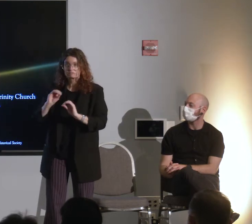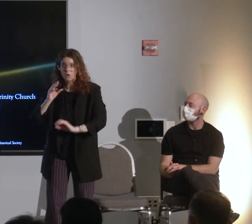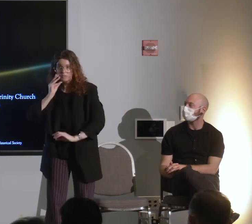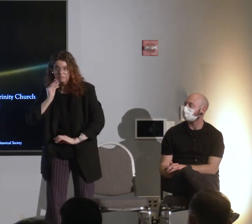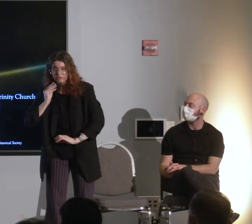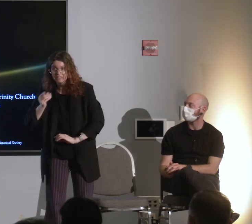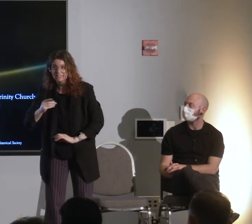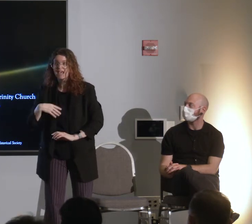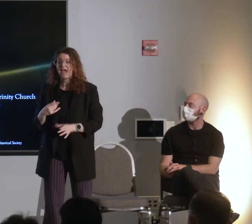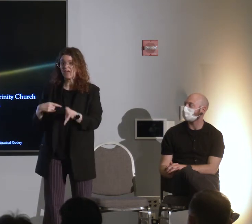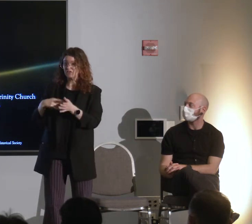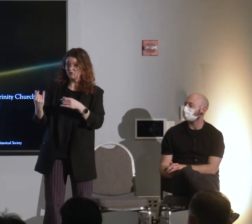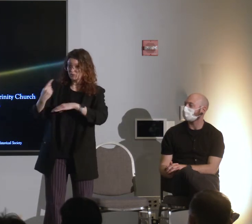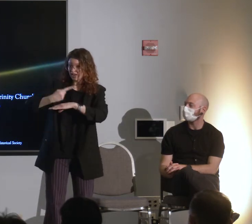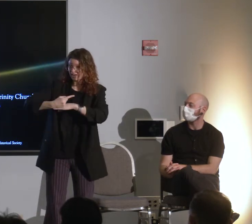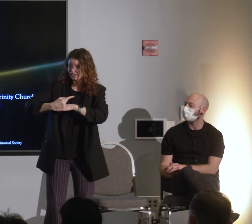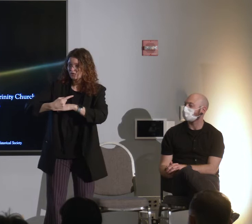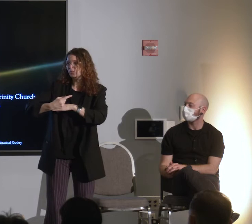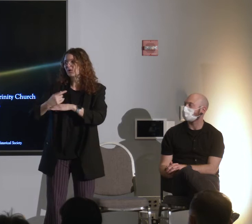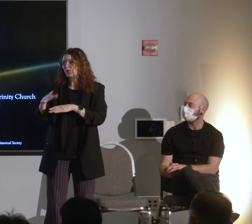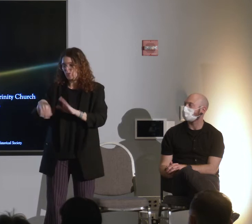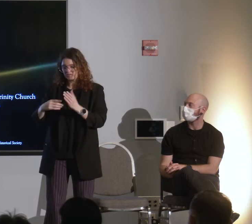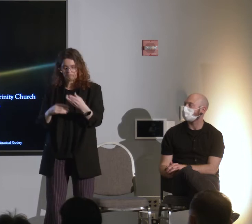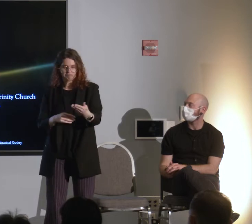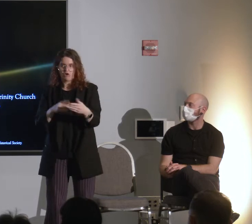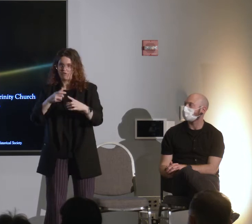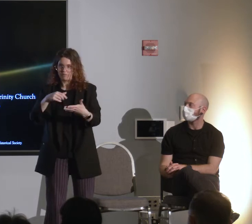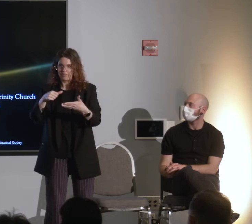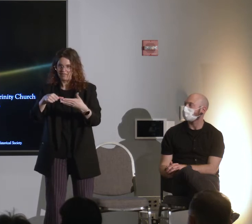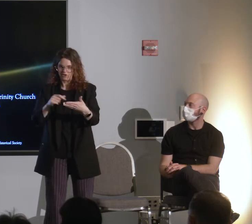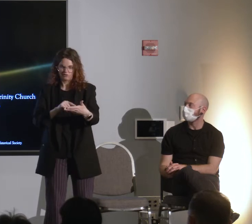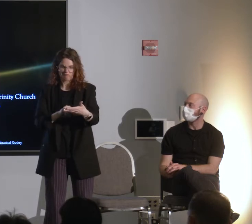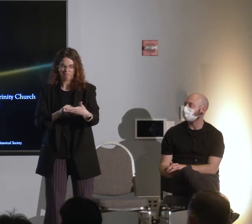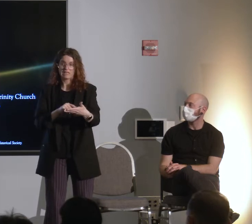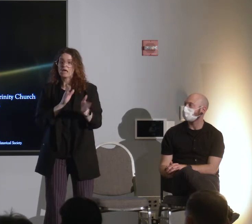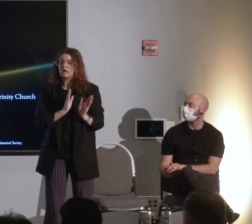and the deadline charted at the foot of the letter he held in his hand was short plans to be sent